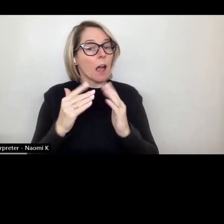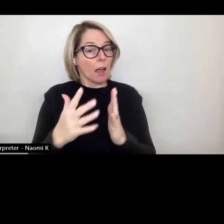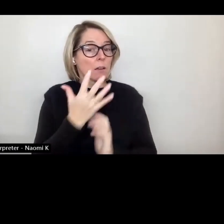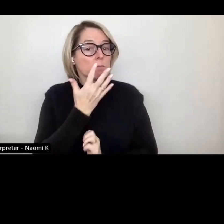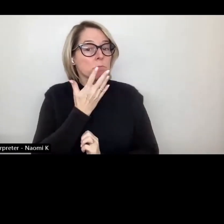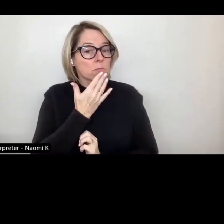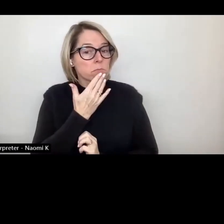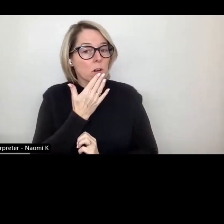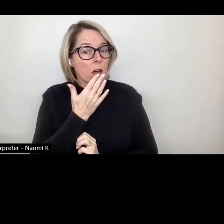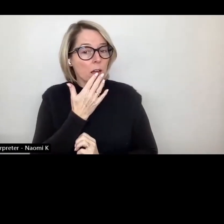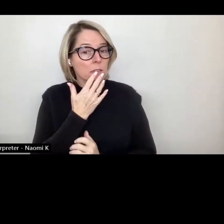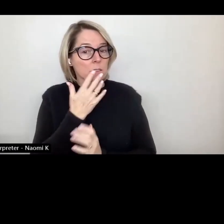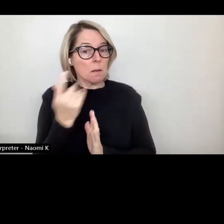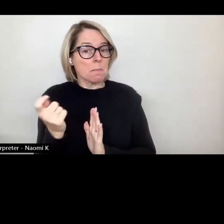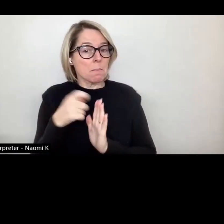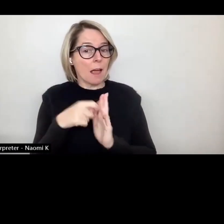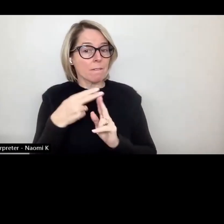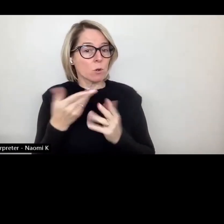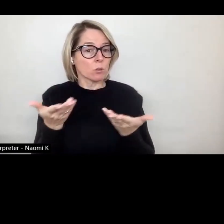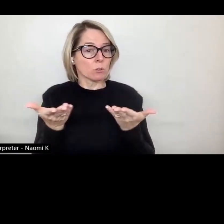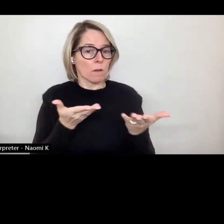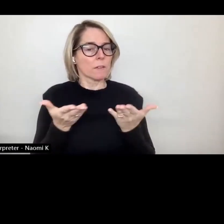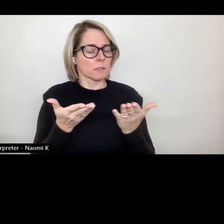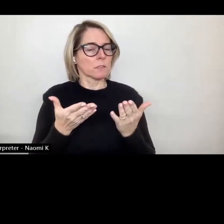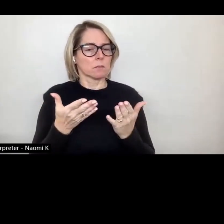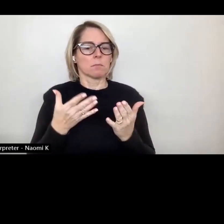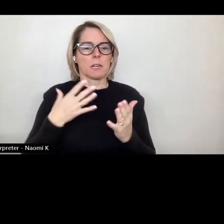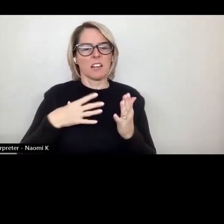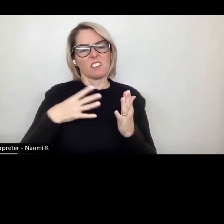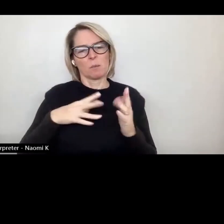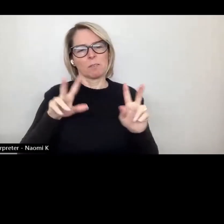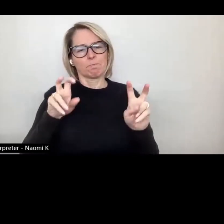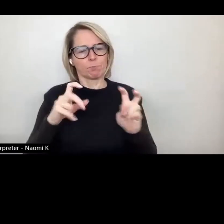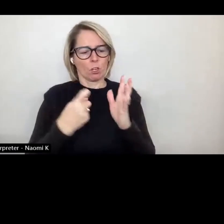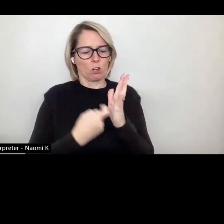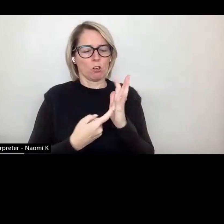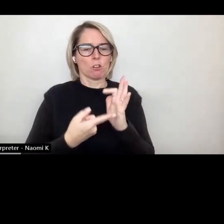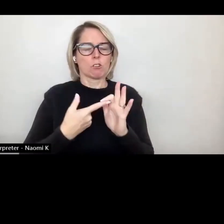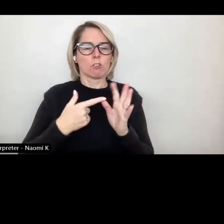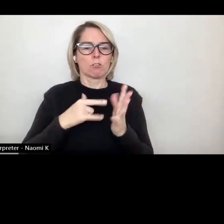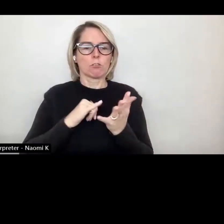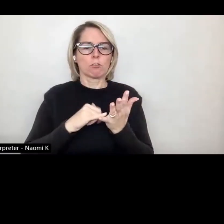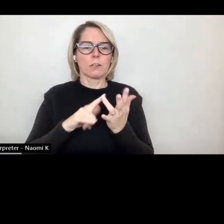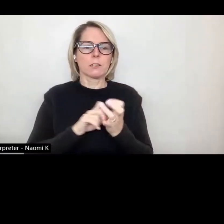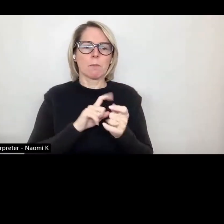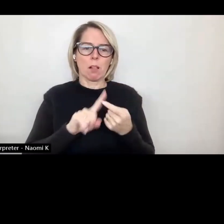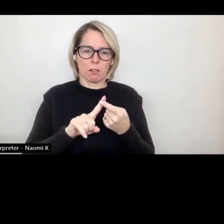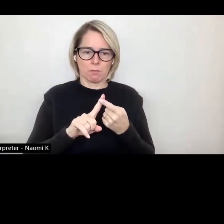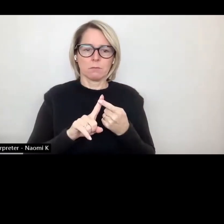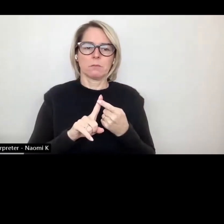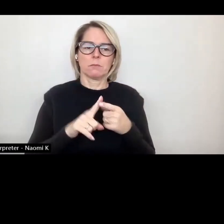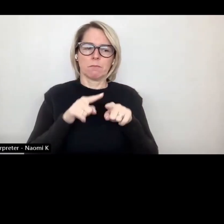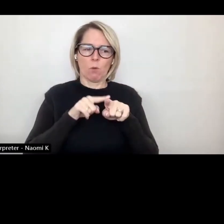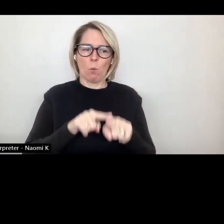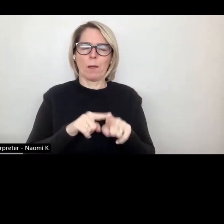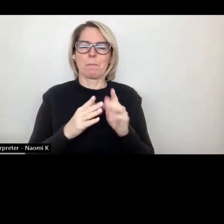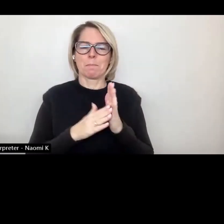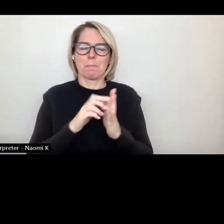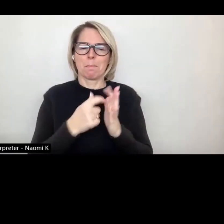There's a question about wording between the Grant Opportunity Guidelines and the Operating Manual.